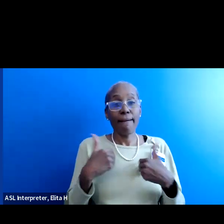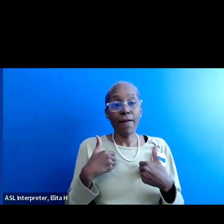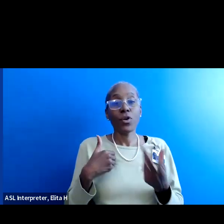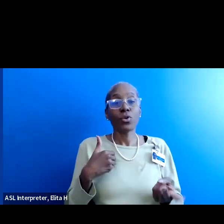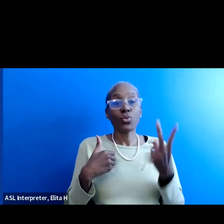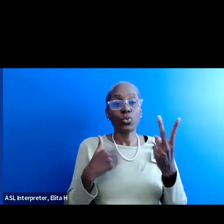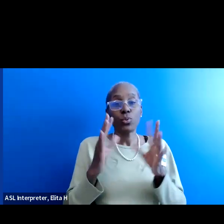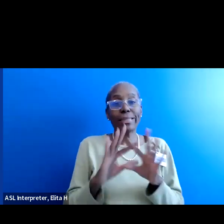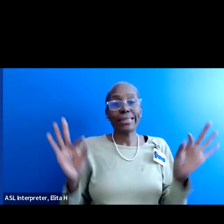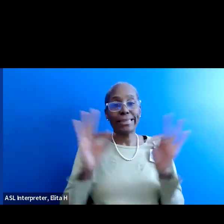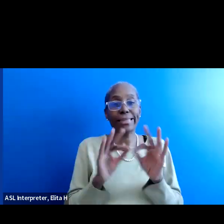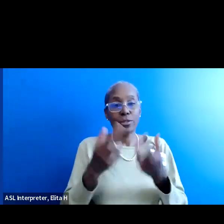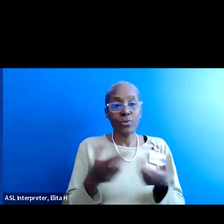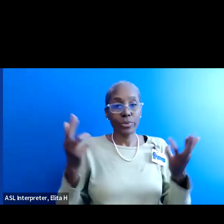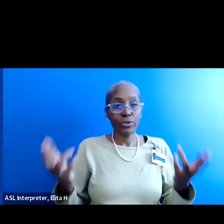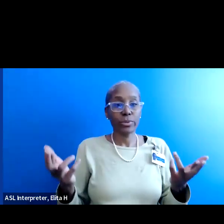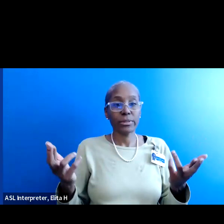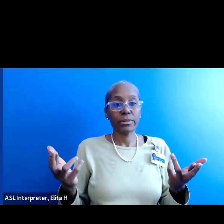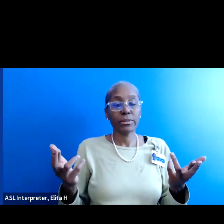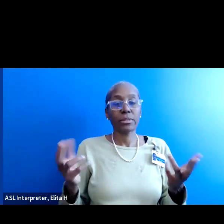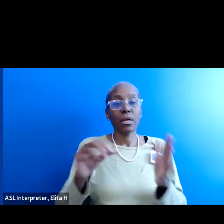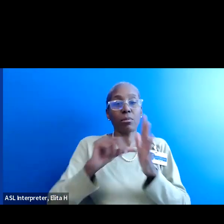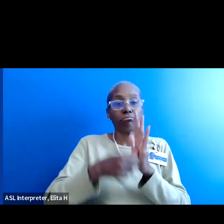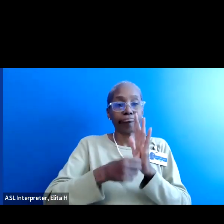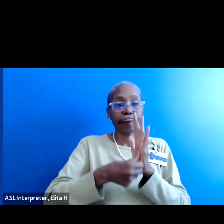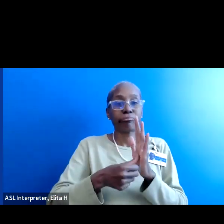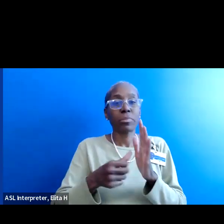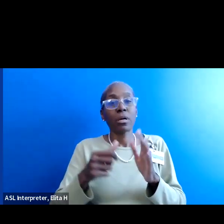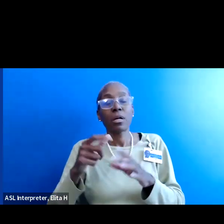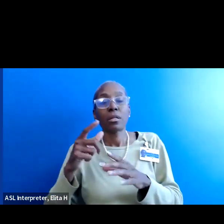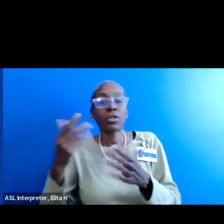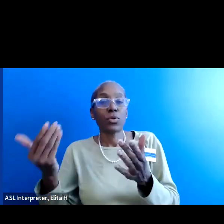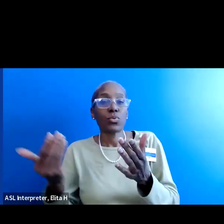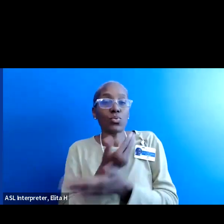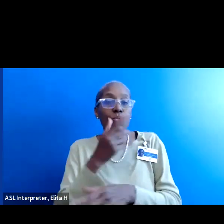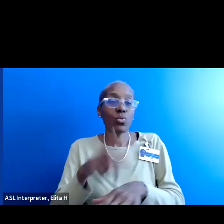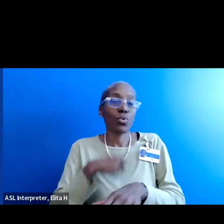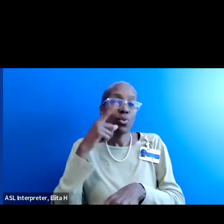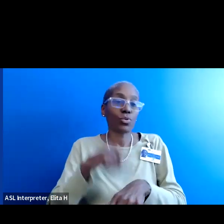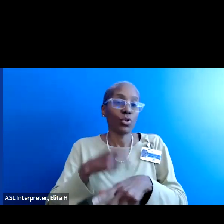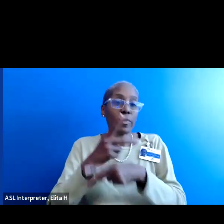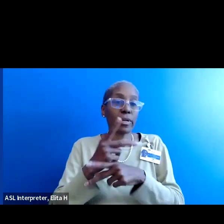resources I'd like to call out for you. There is a new long-term care equality index.